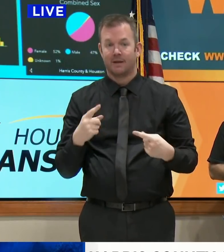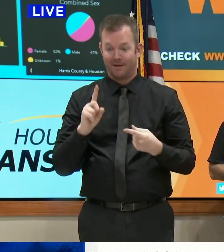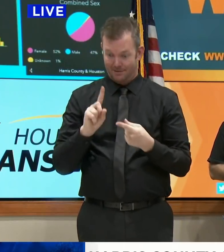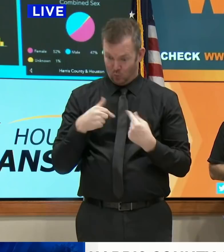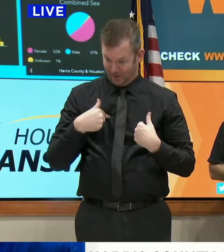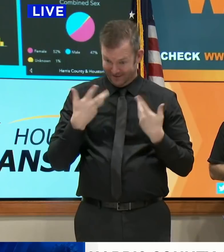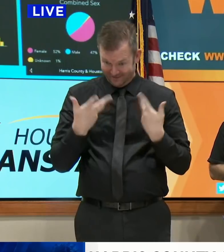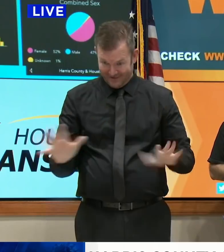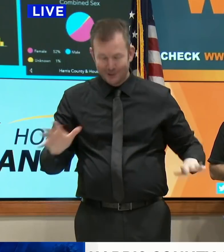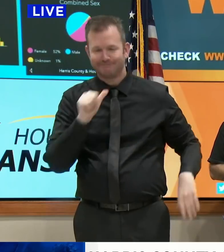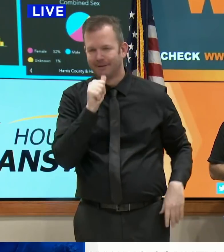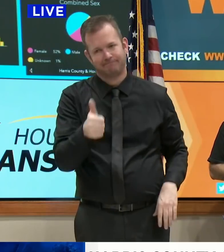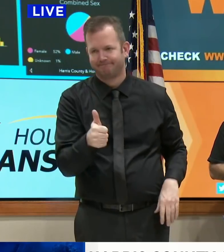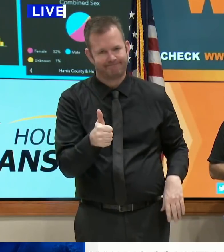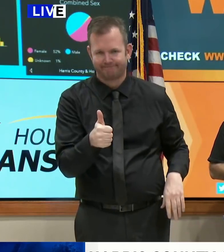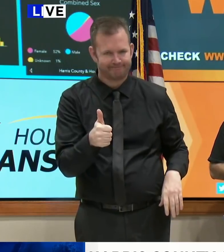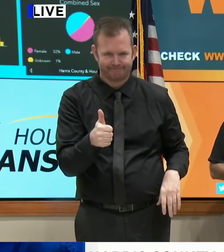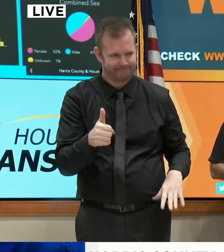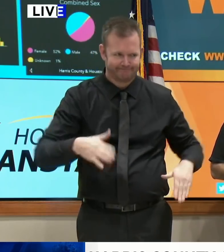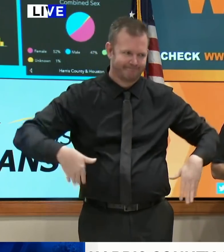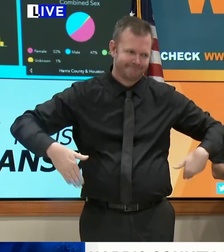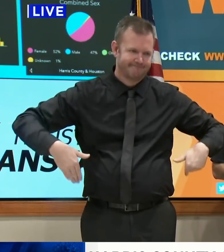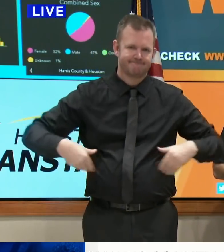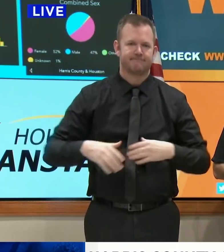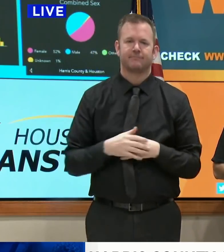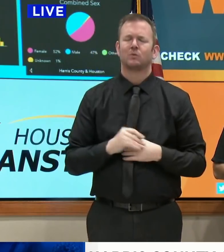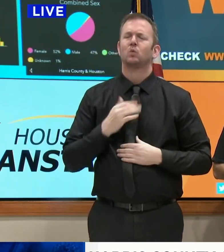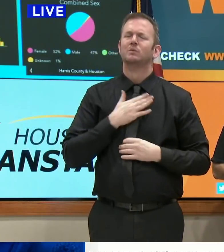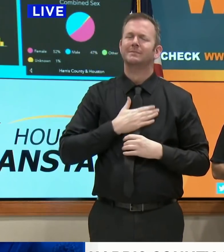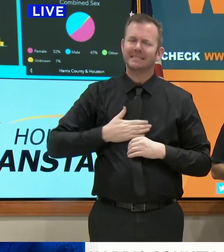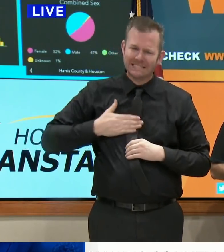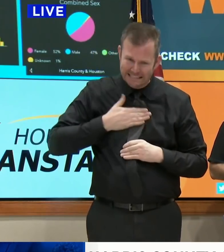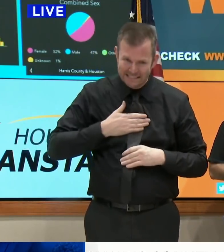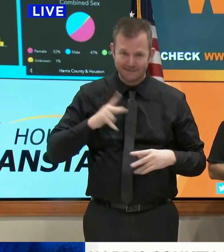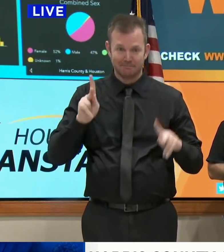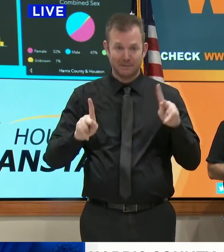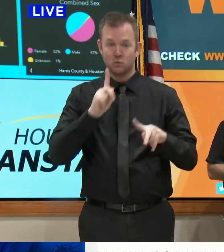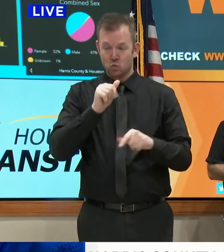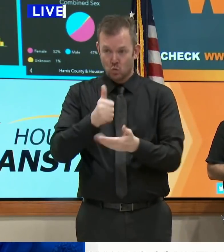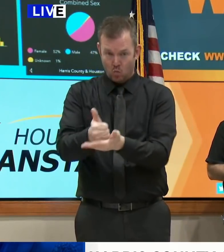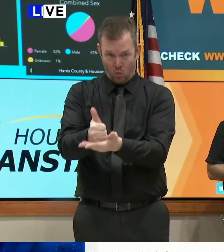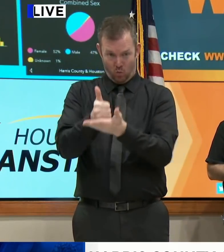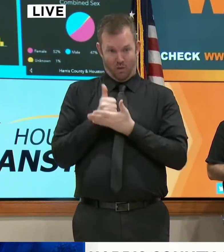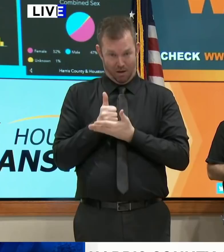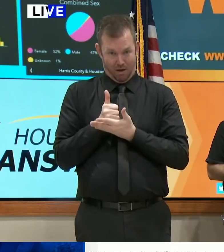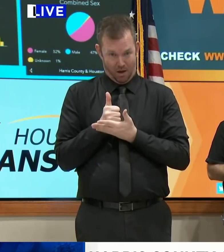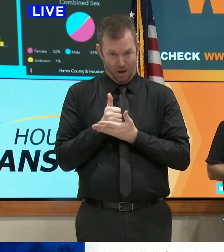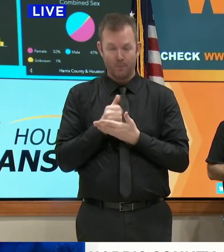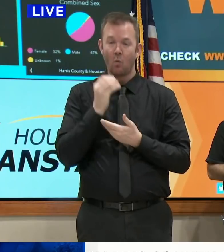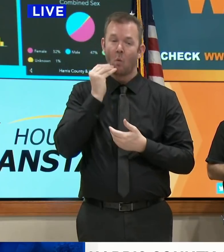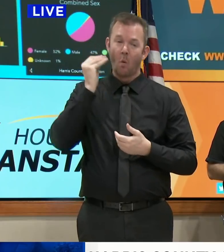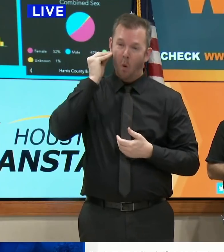had to shut down. But right now we’re still there we saw him we’re still there we saw him hit that peak. hit that peak. We still haven’t haven’t We still haven’t haven’t figured out how to match the